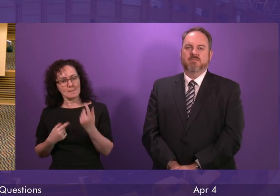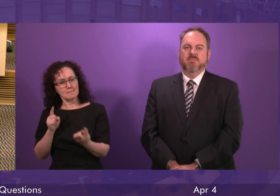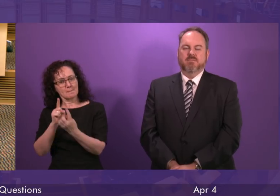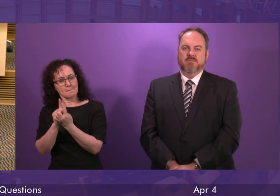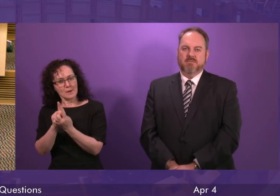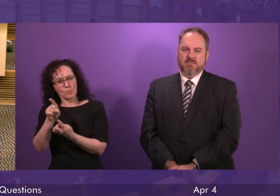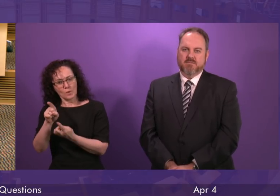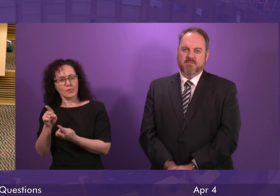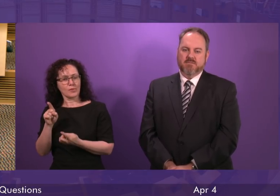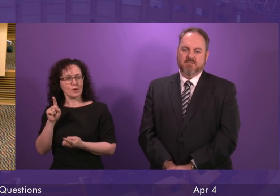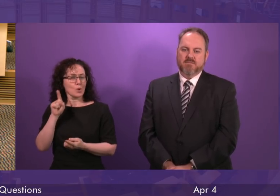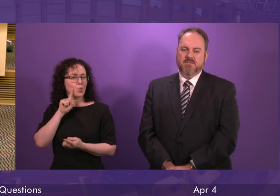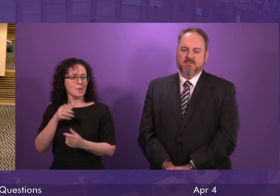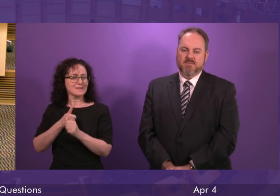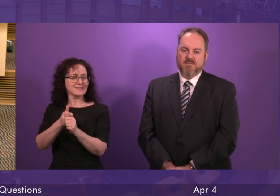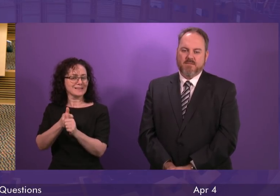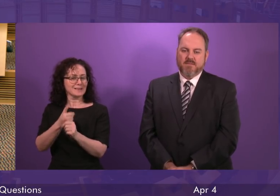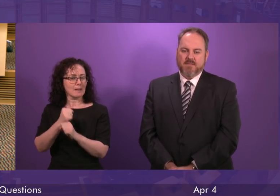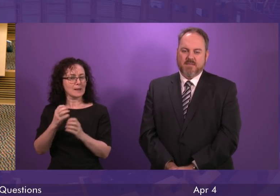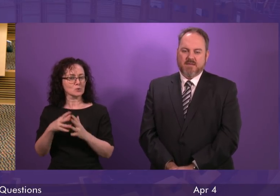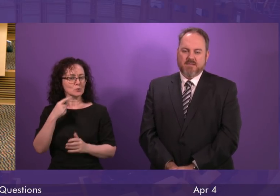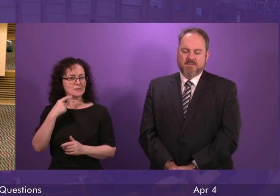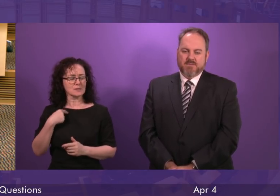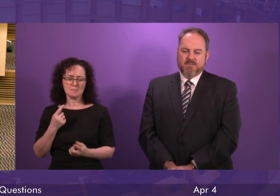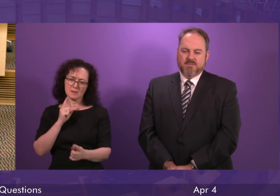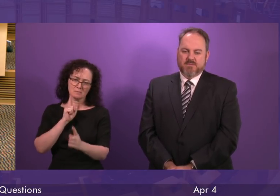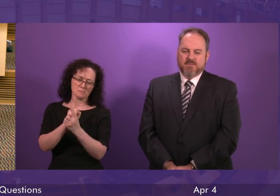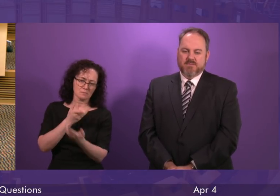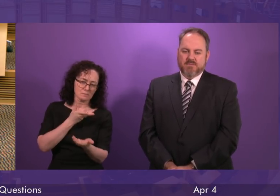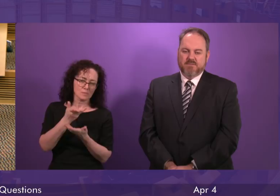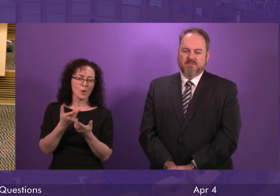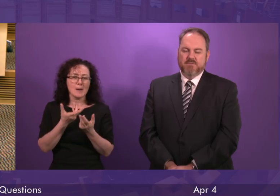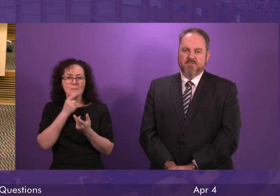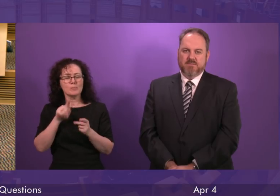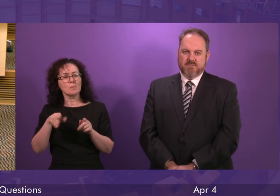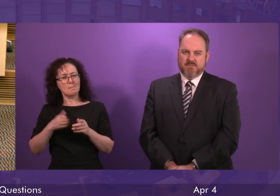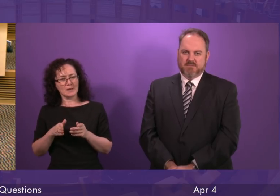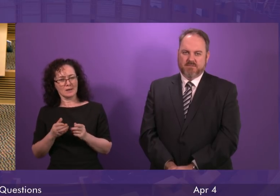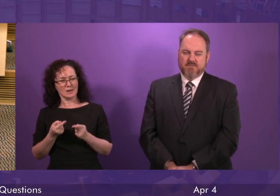east end of Glasgow with the justice secretary, I spoke to two survivors of this type of abuse,